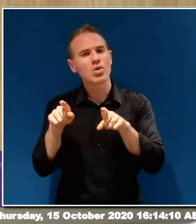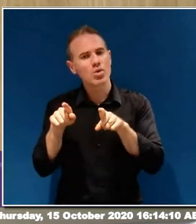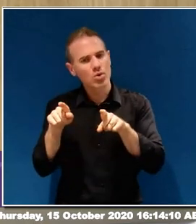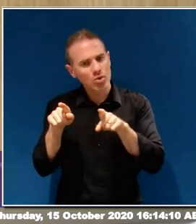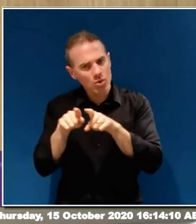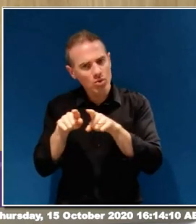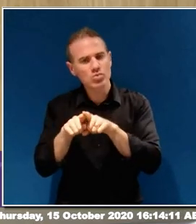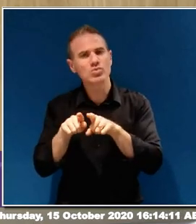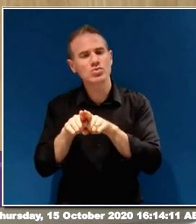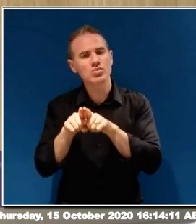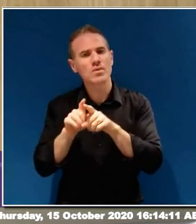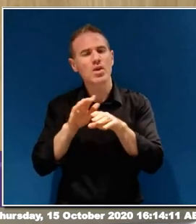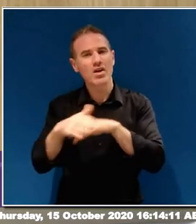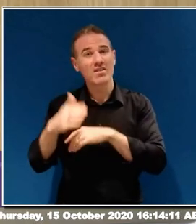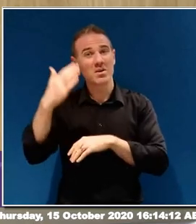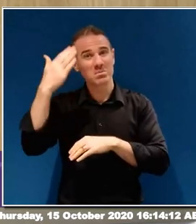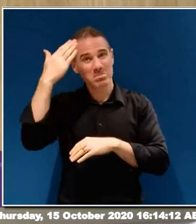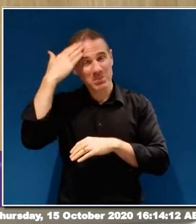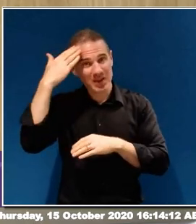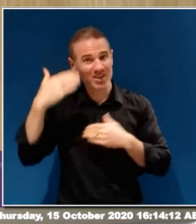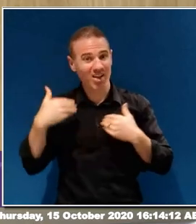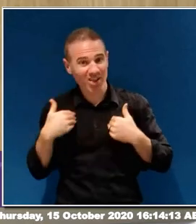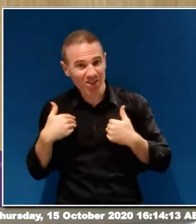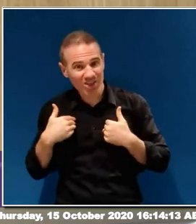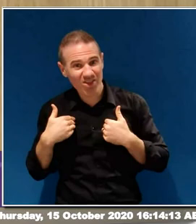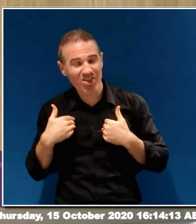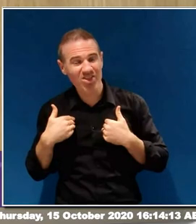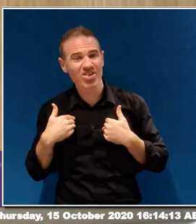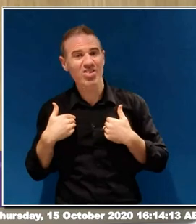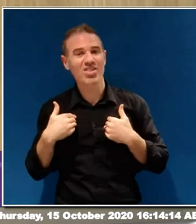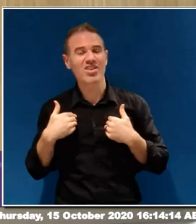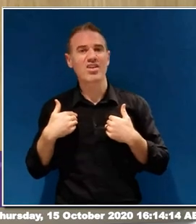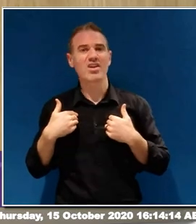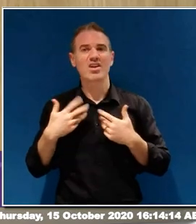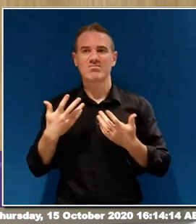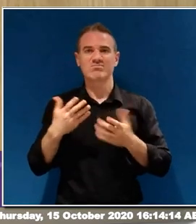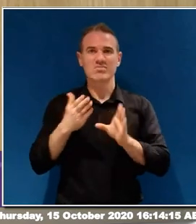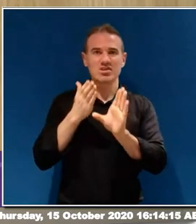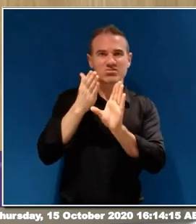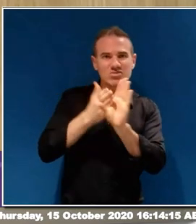connection to psychosocial disability and the vulnerability that happens outside